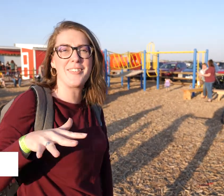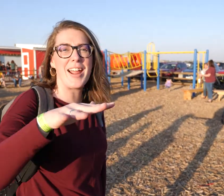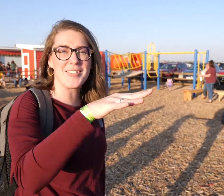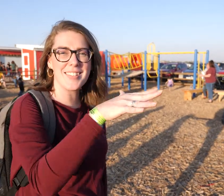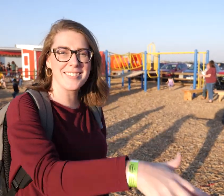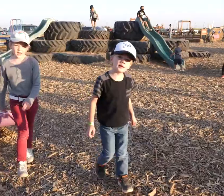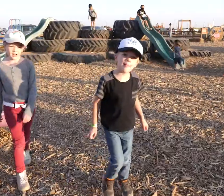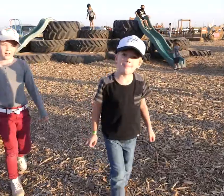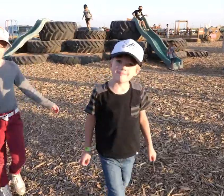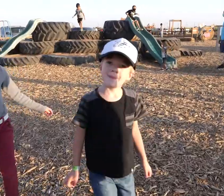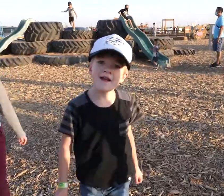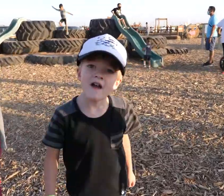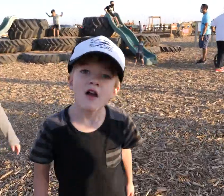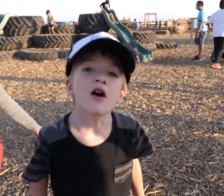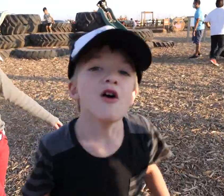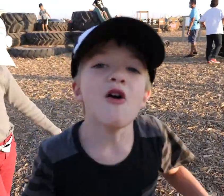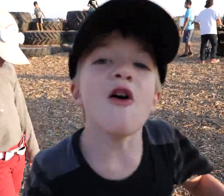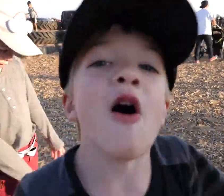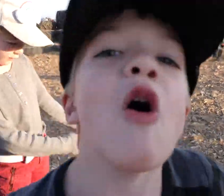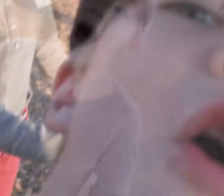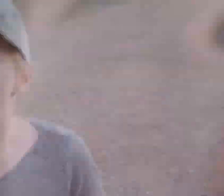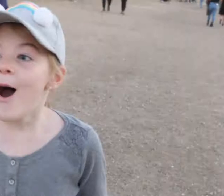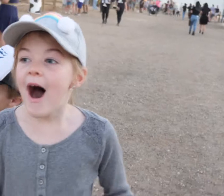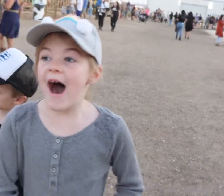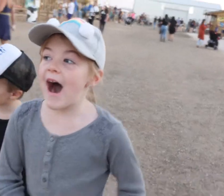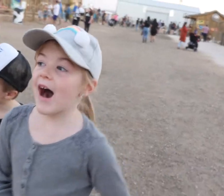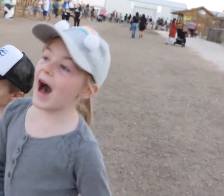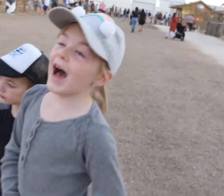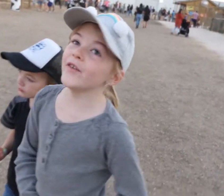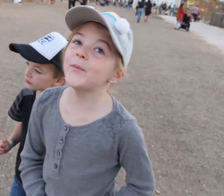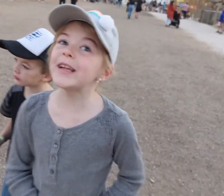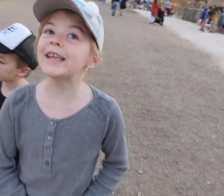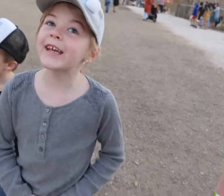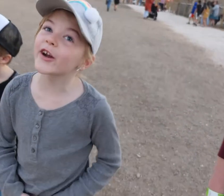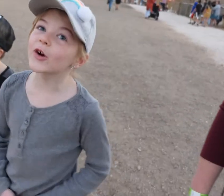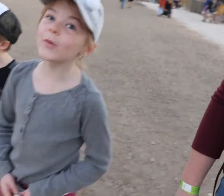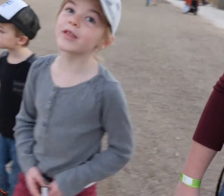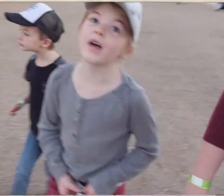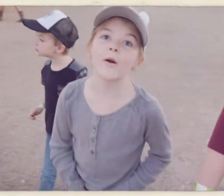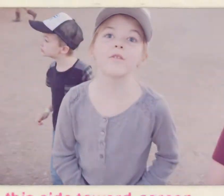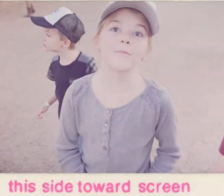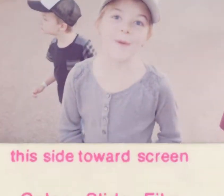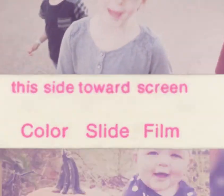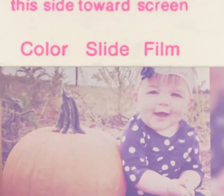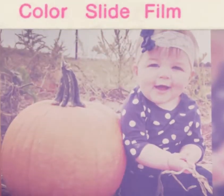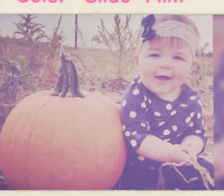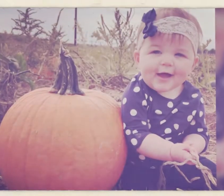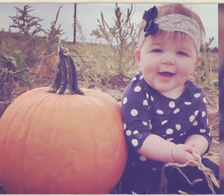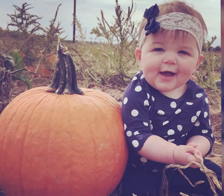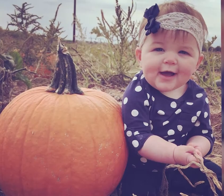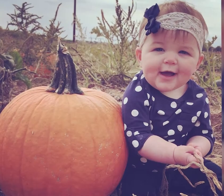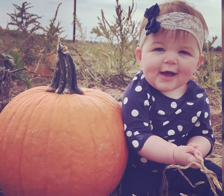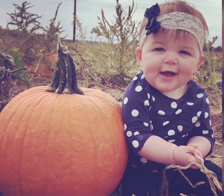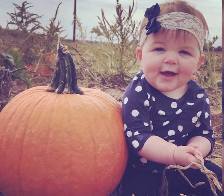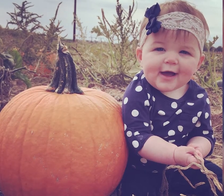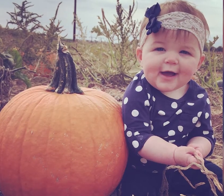PLAYGROUND I've been here when I was a baby. Since you were a baby?